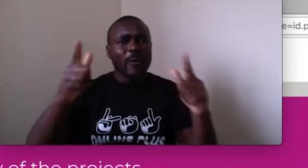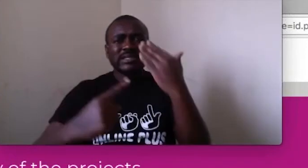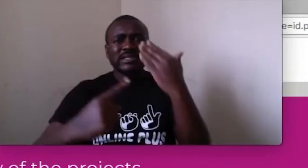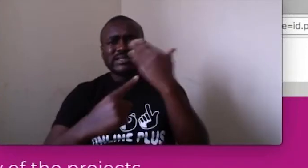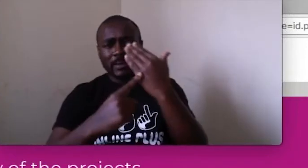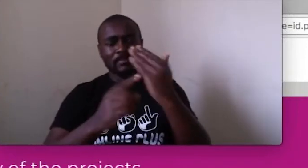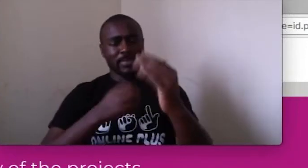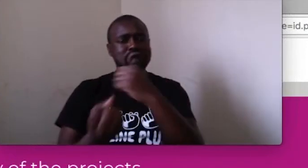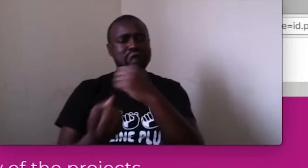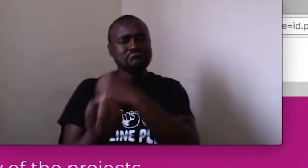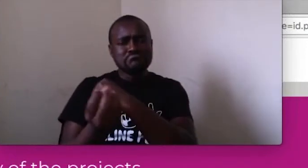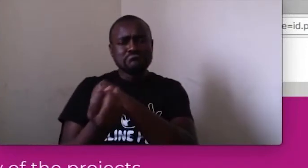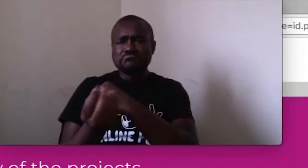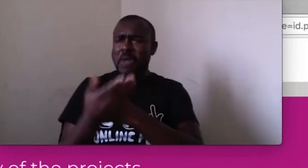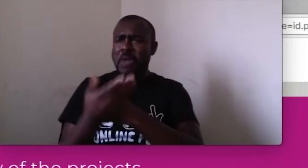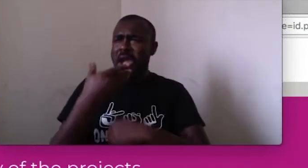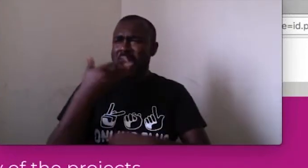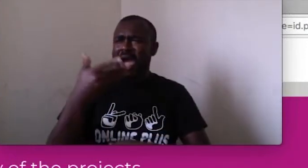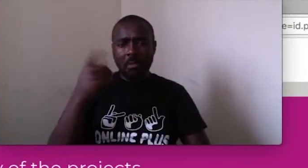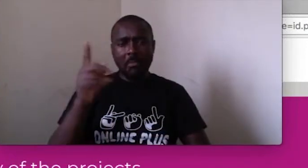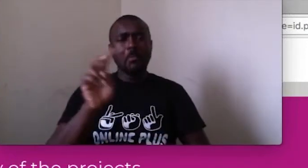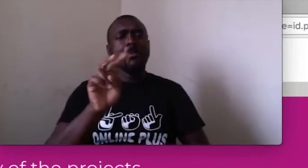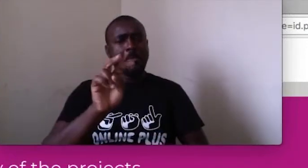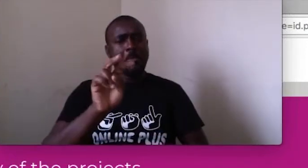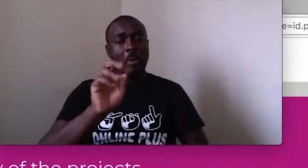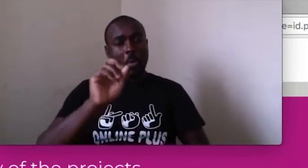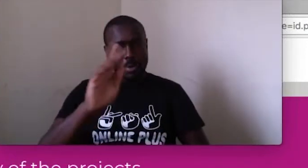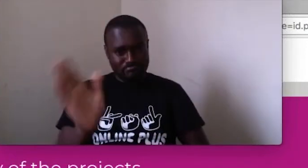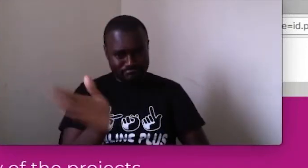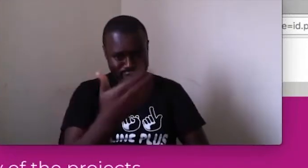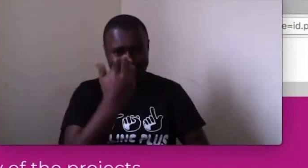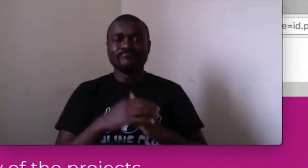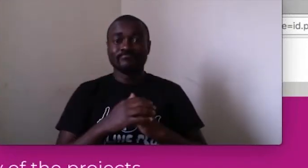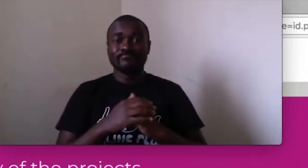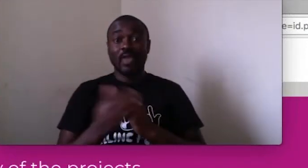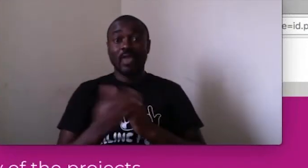And I said, me Which language did you use? And I explained everything And I answered all their questions